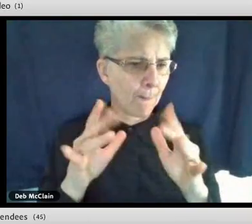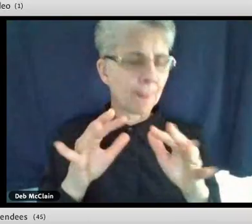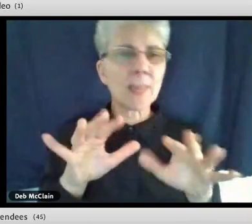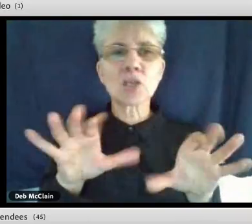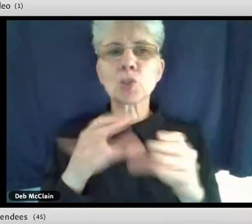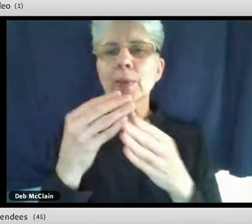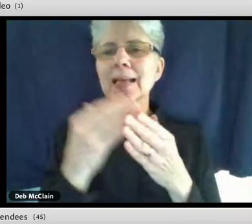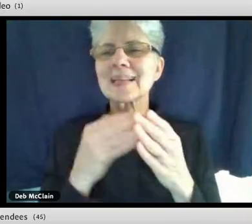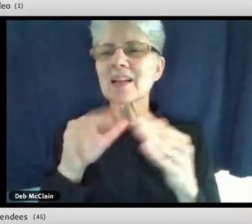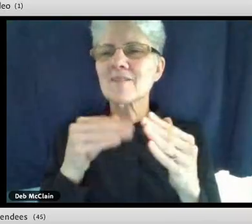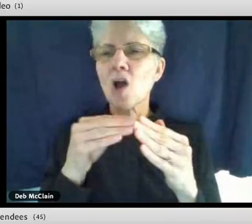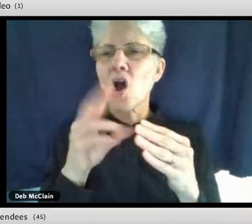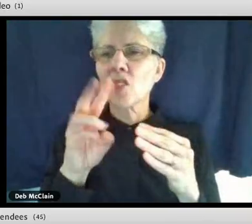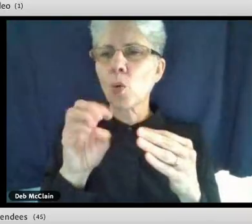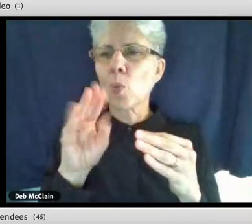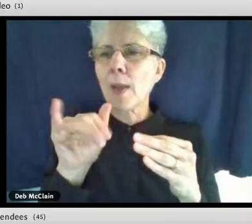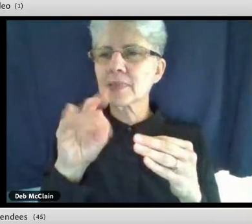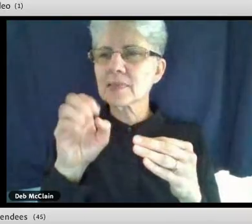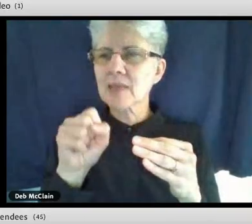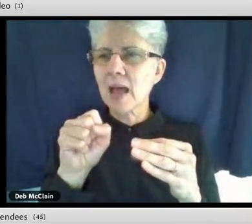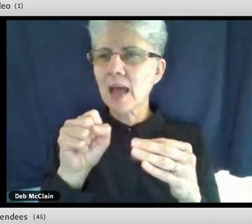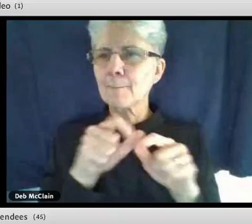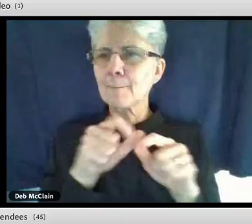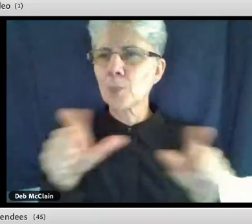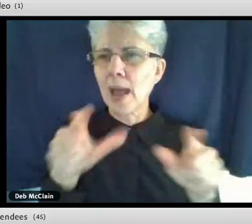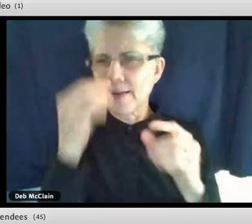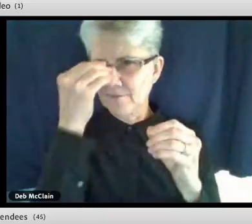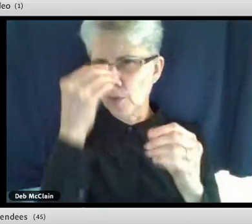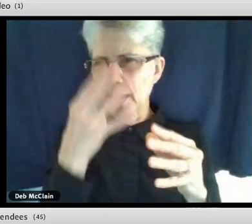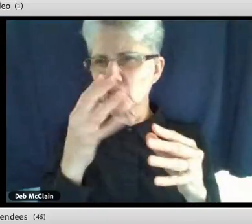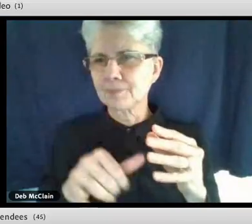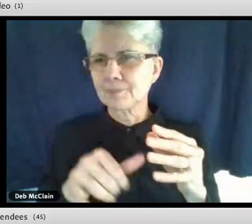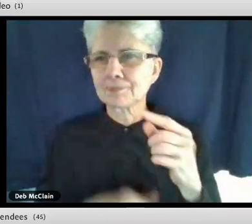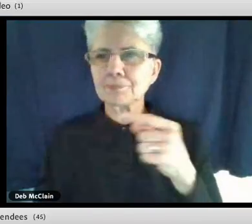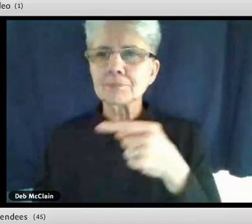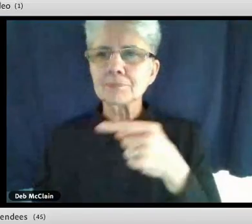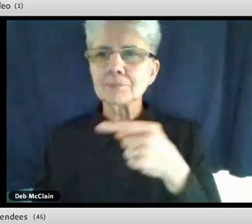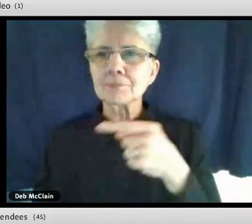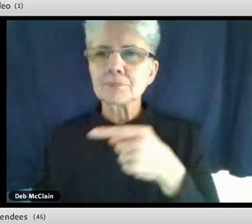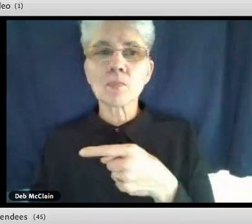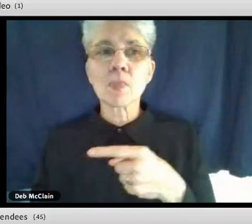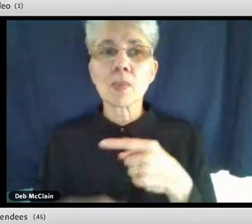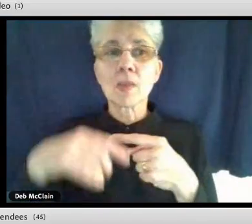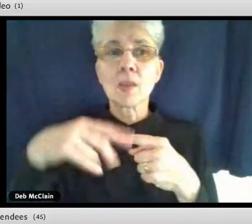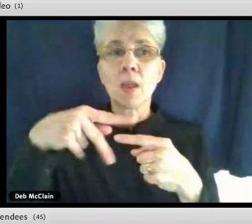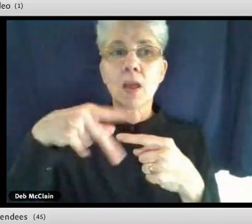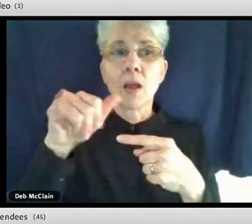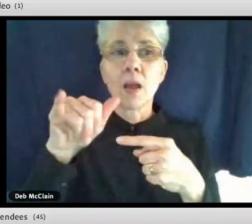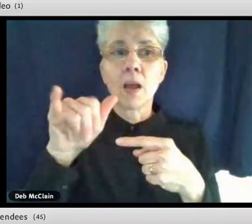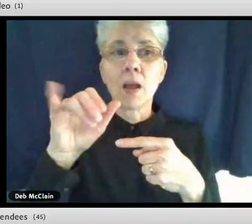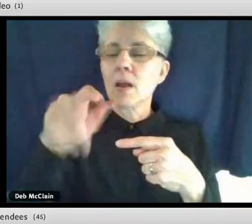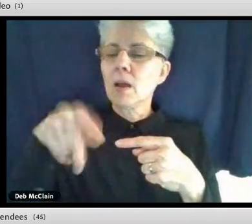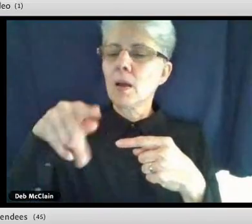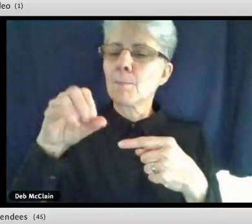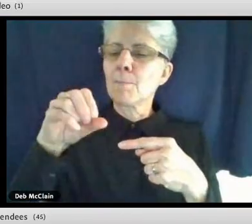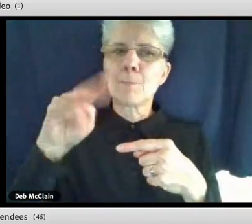that put out this information. Poynter, another place that looks at facts and tell you if they're misleading or false